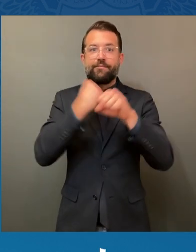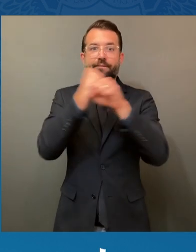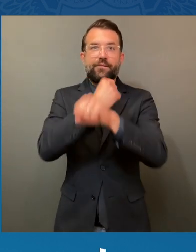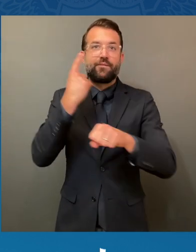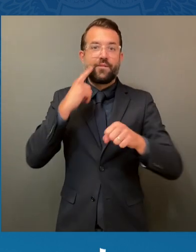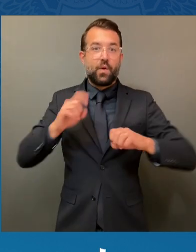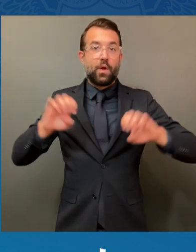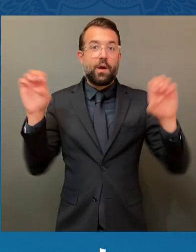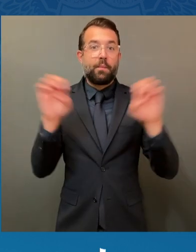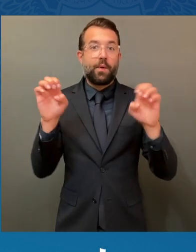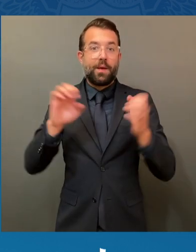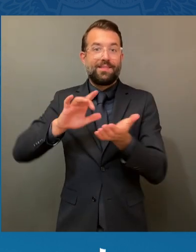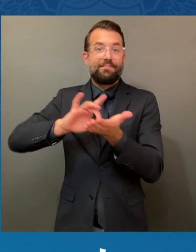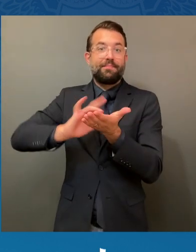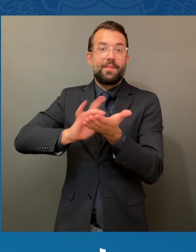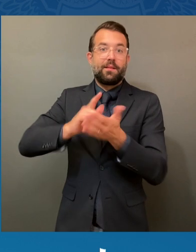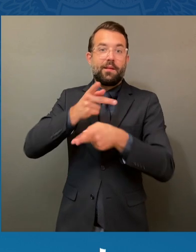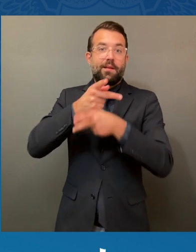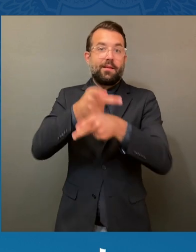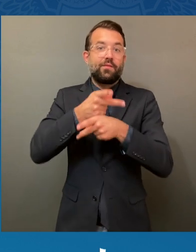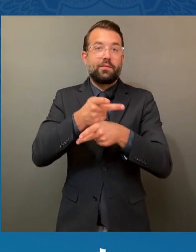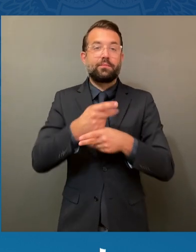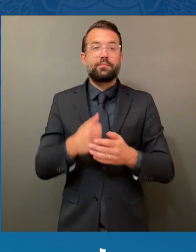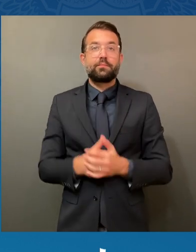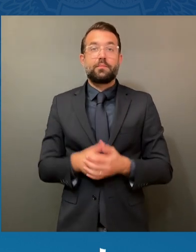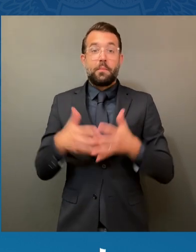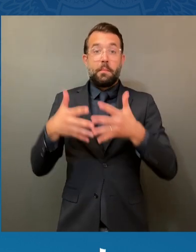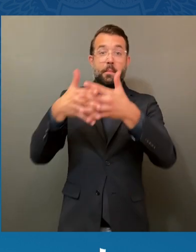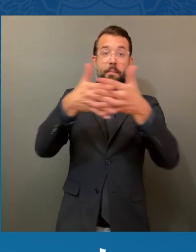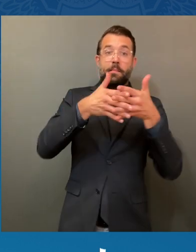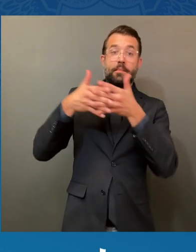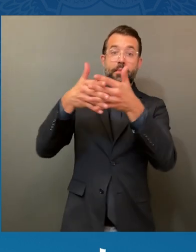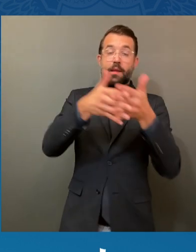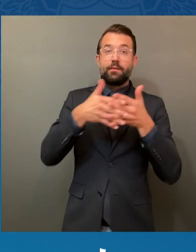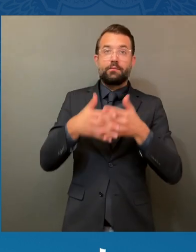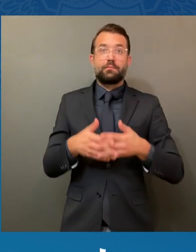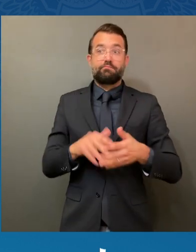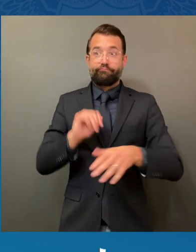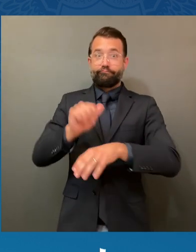And it comes down to this: Our nation was founded on the principles of freedom and liberty --